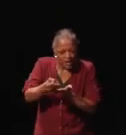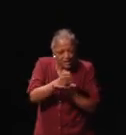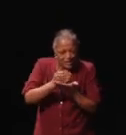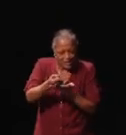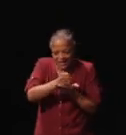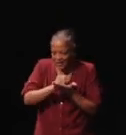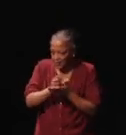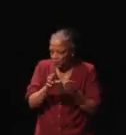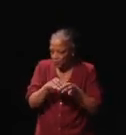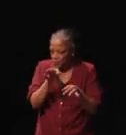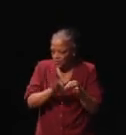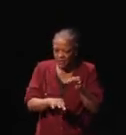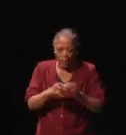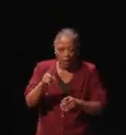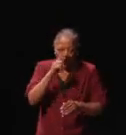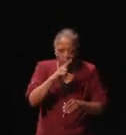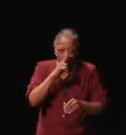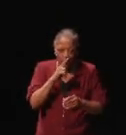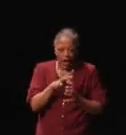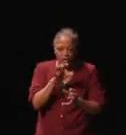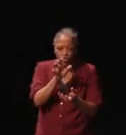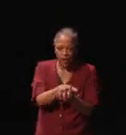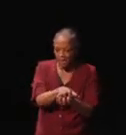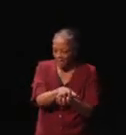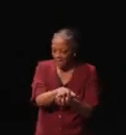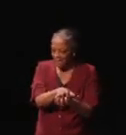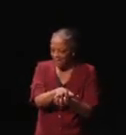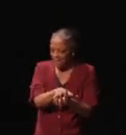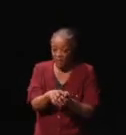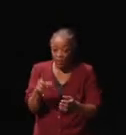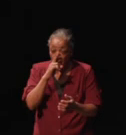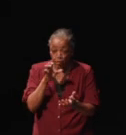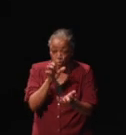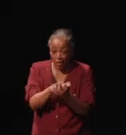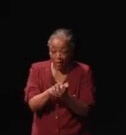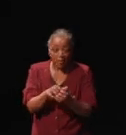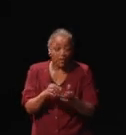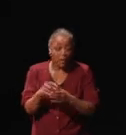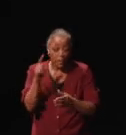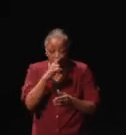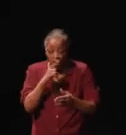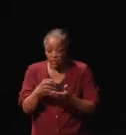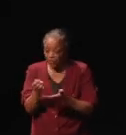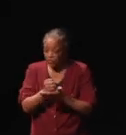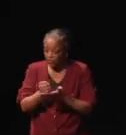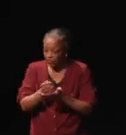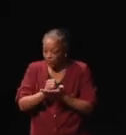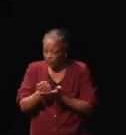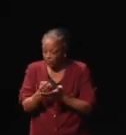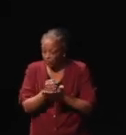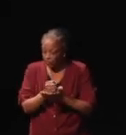Working with more handicapped teenagers, records across school find single space inputs useful. look. Yes.